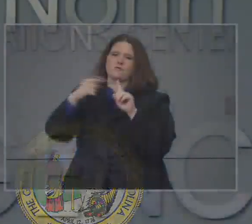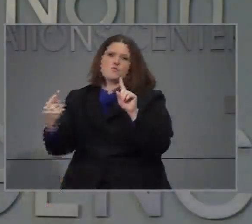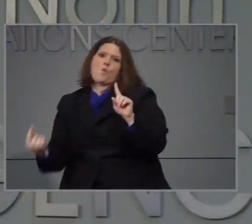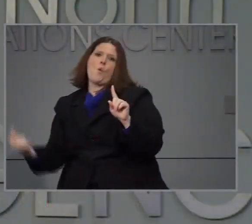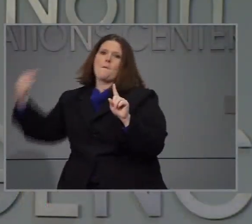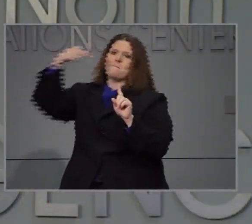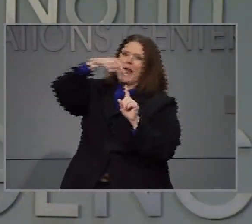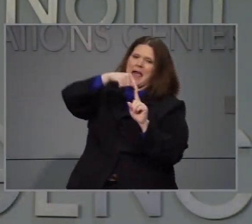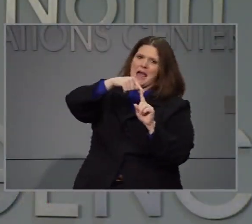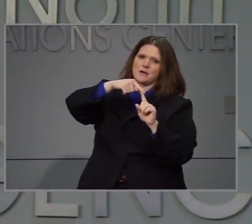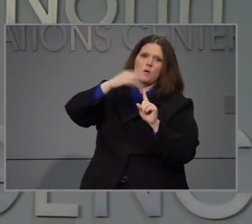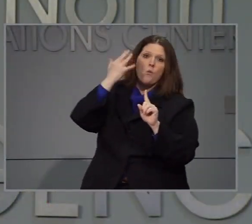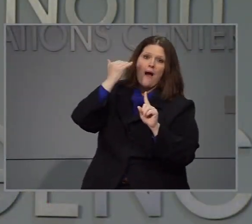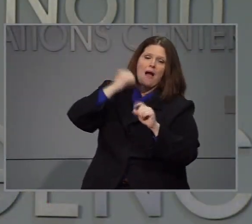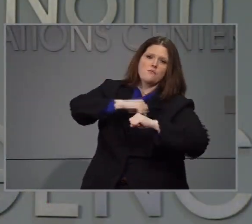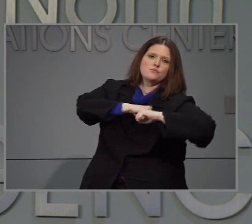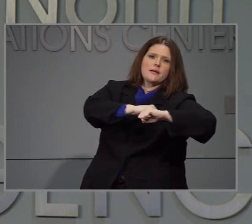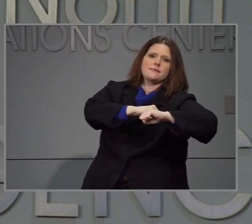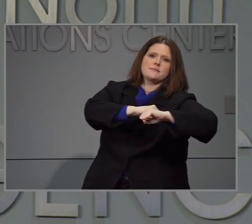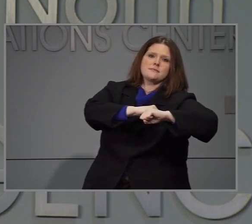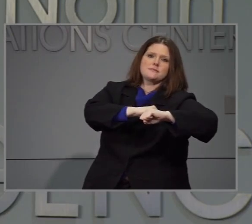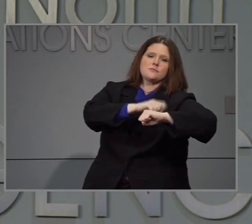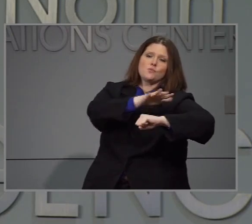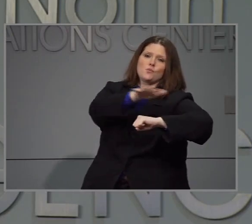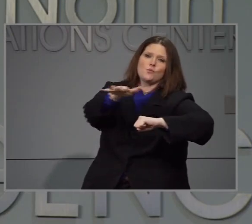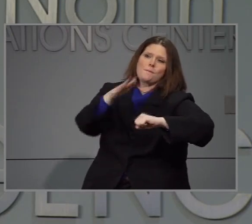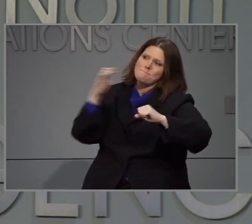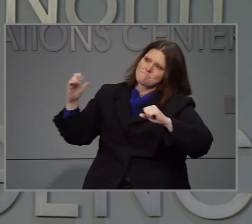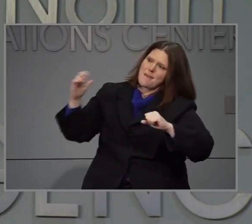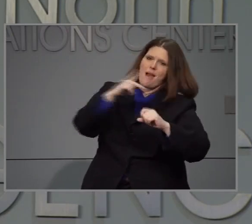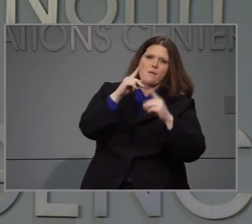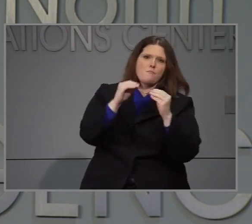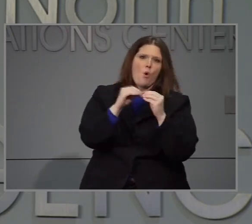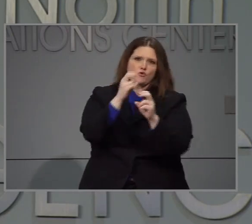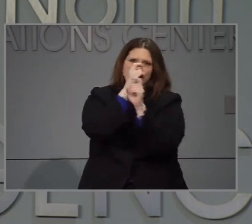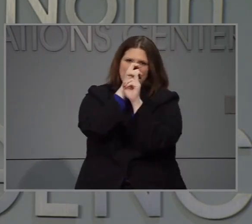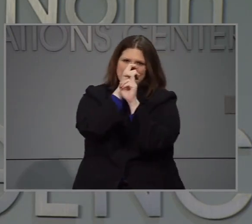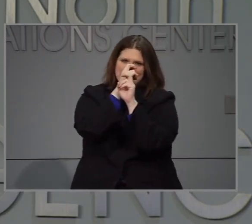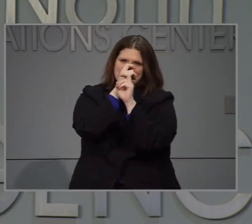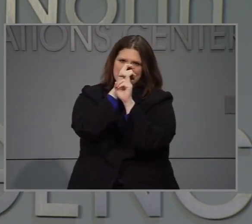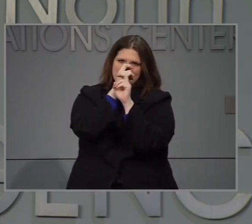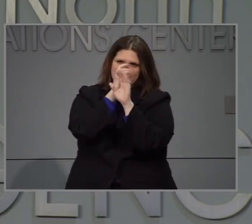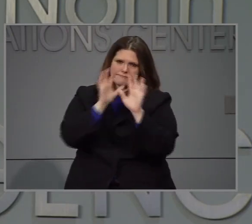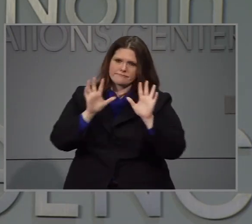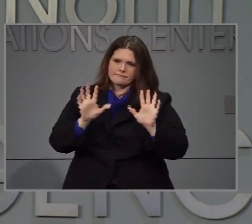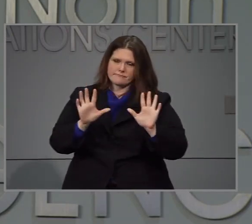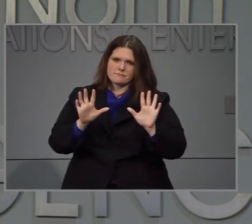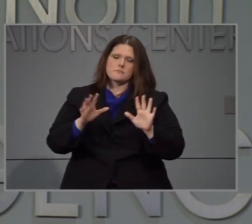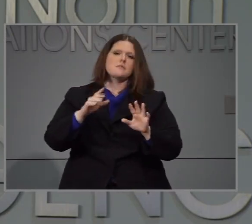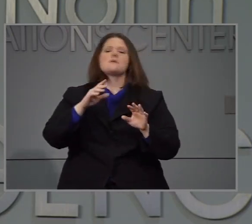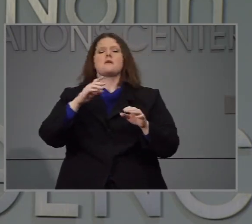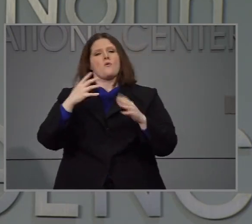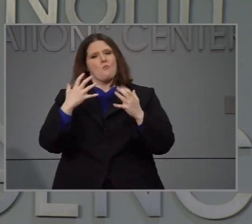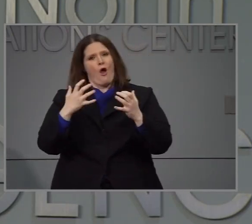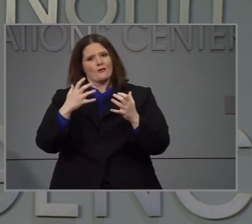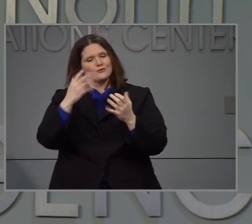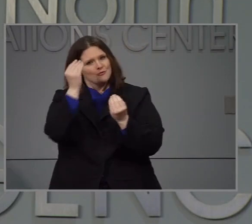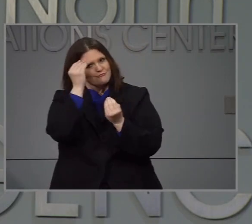WE HAVE TO MAKE WE MAY HAVE TO MOVE BACK TO A PREVIOUS PHASE.